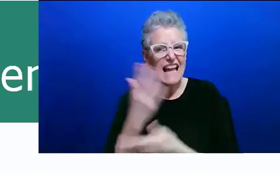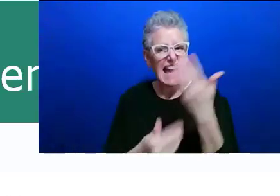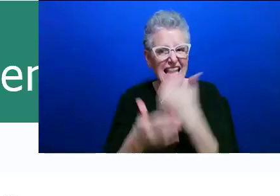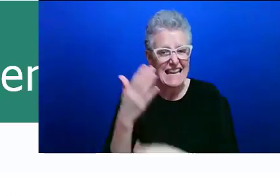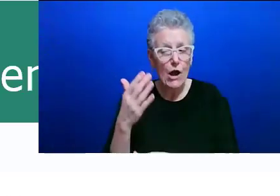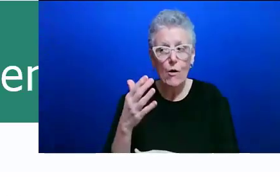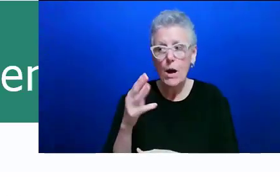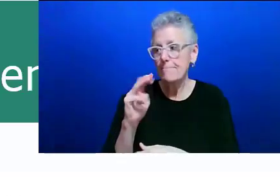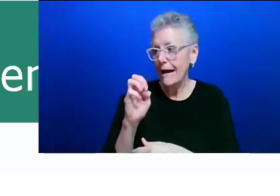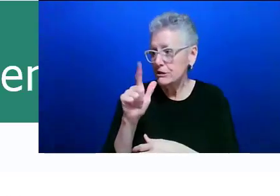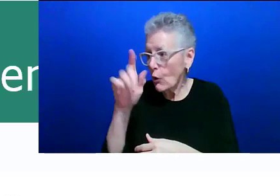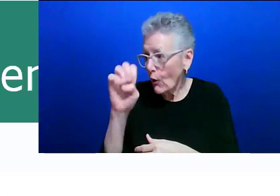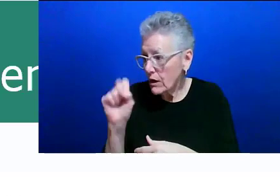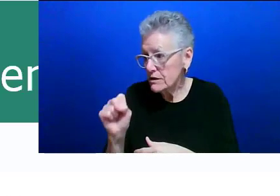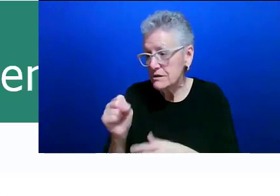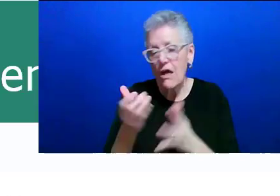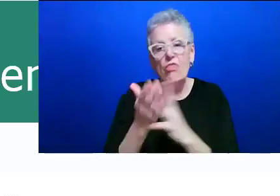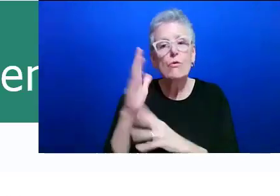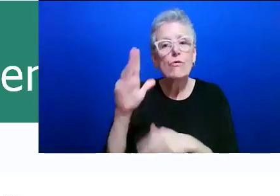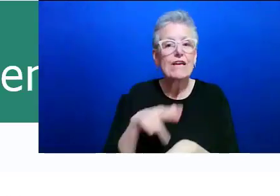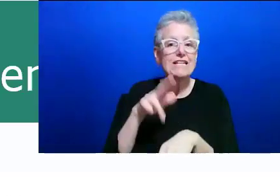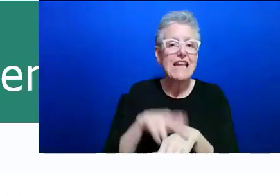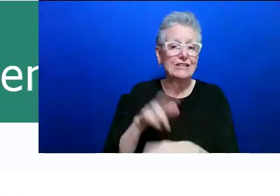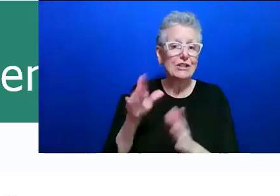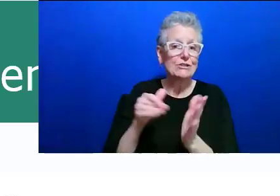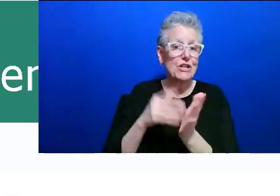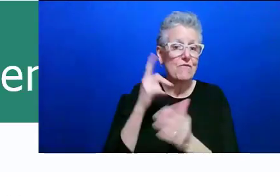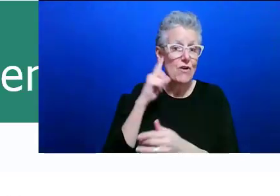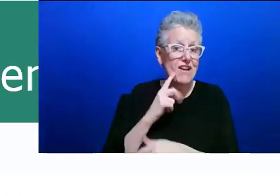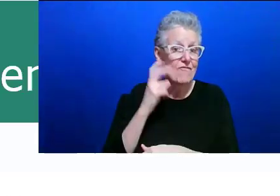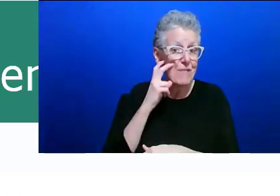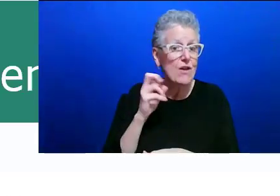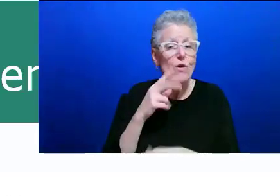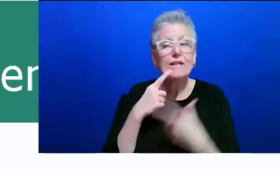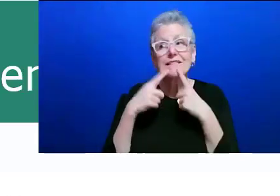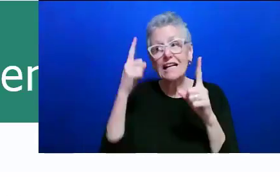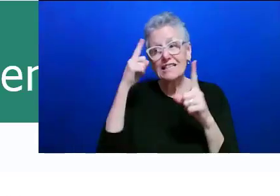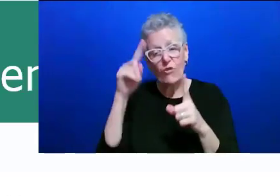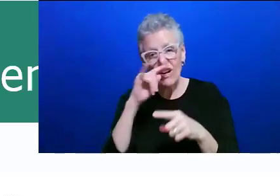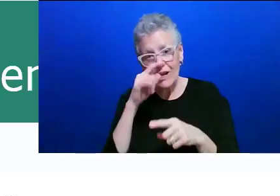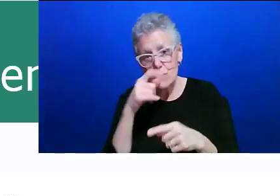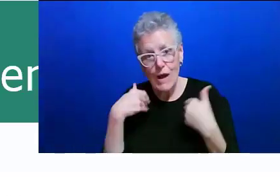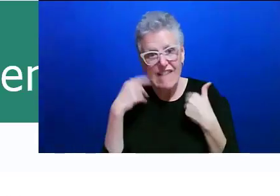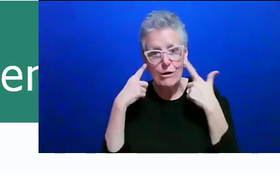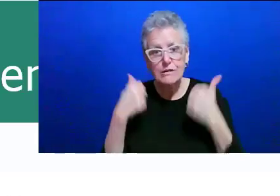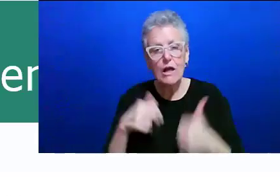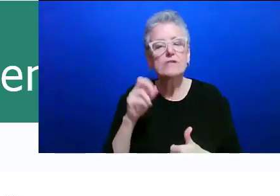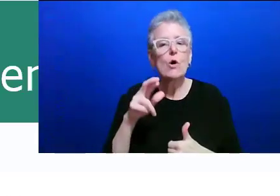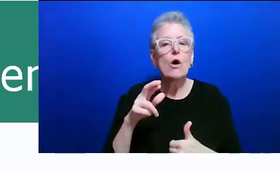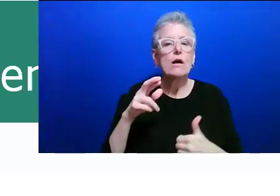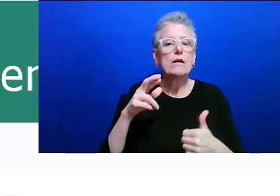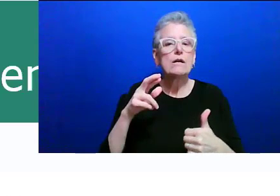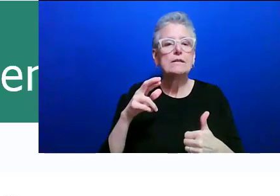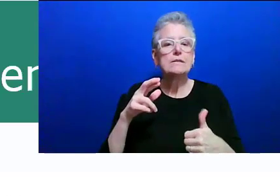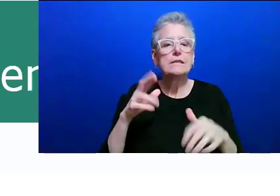through the National Center for Deaf Blindness or success for kids with hearing loss or physical conferences that you may go to